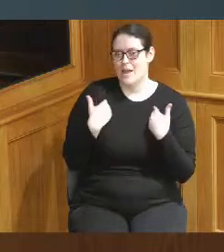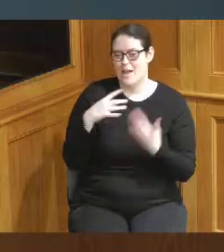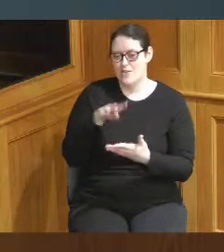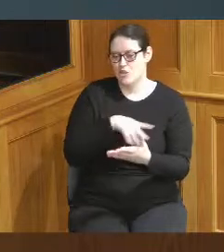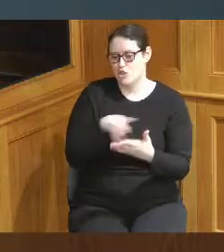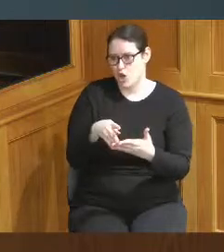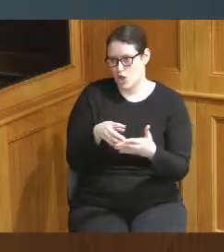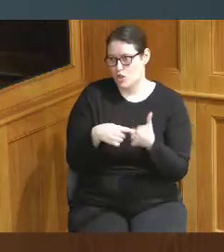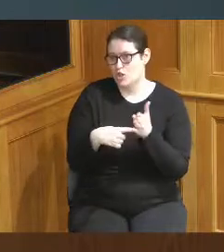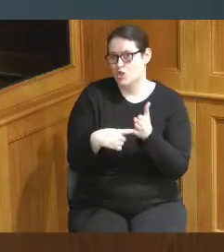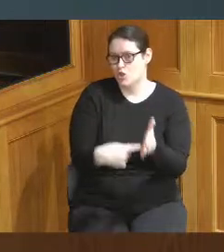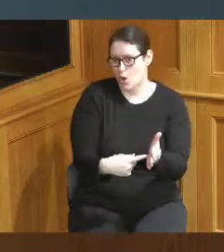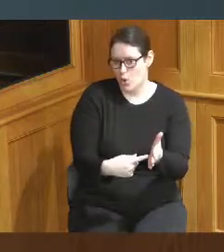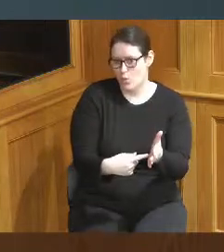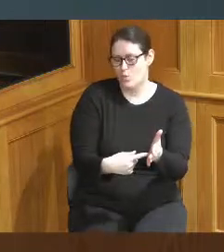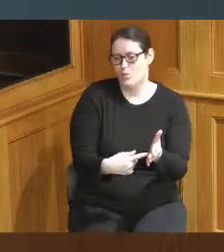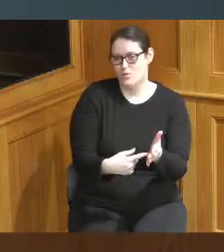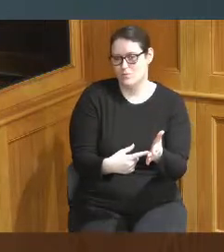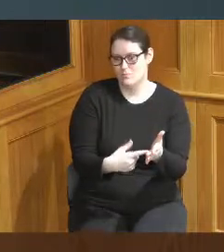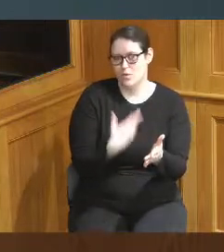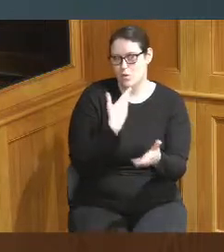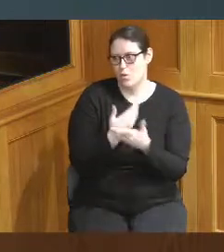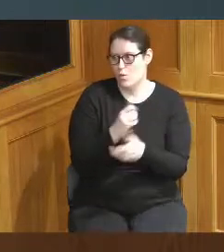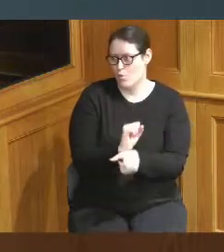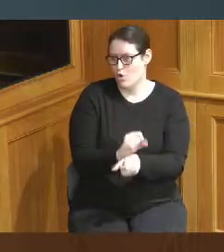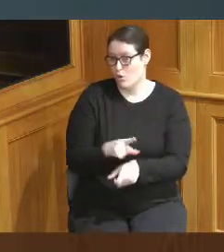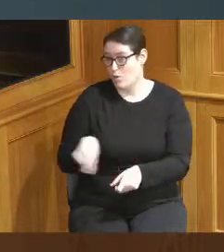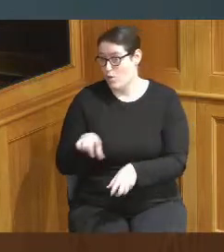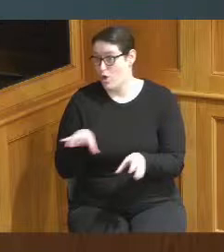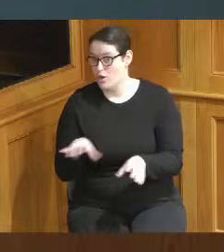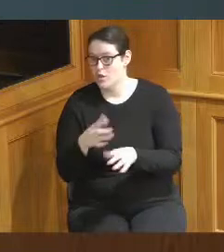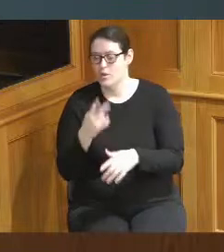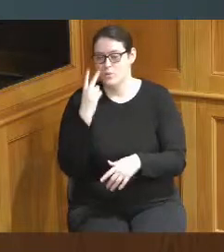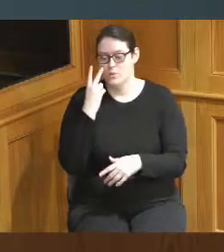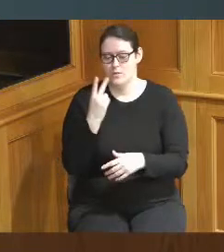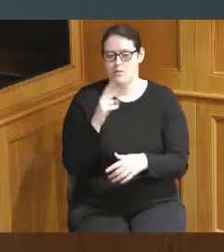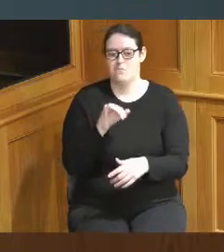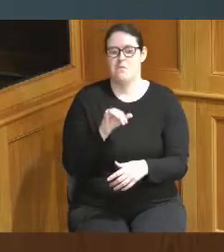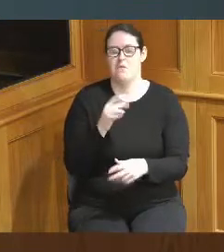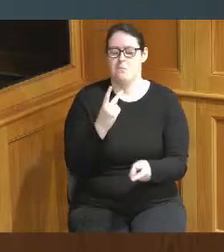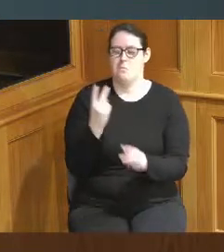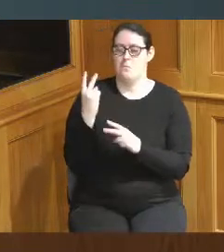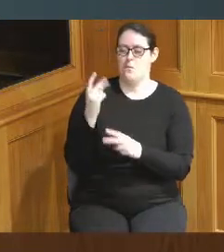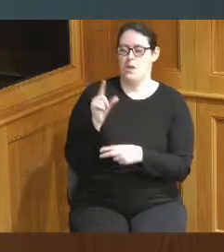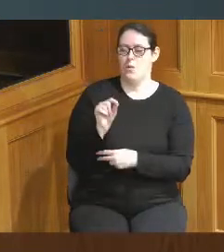visits so if you're interested in going out and going to sites there are 26 sites and read to